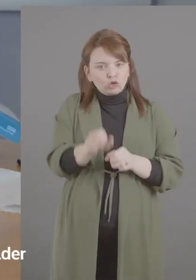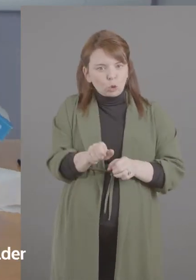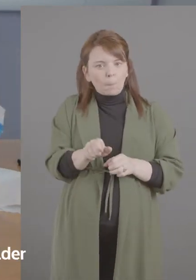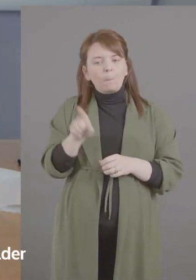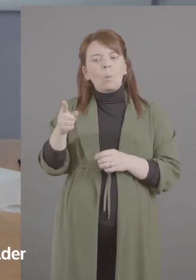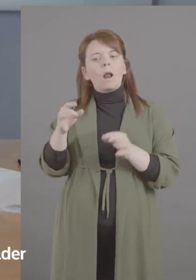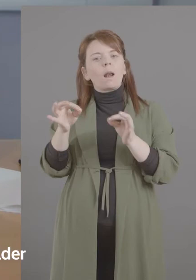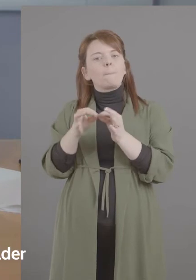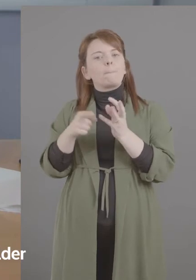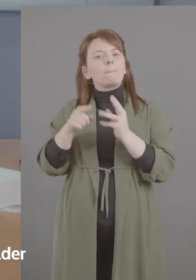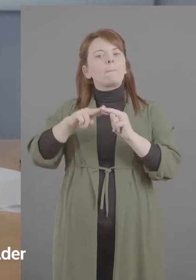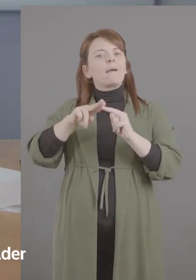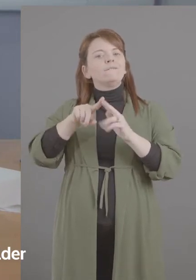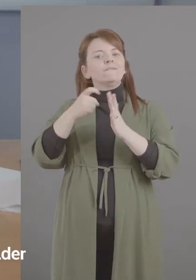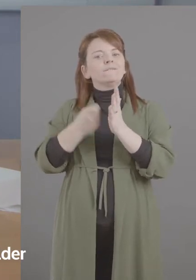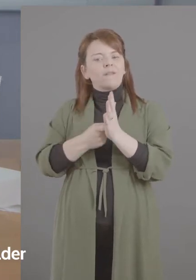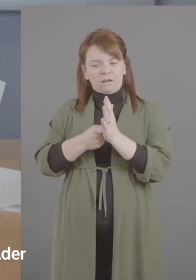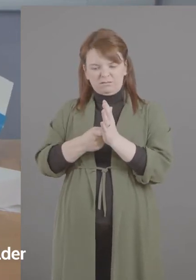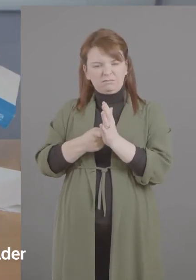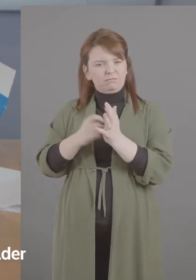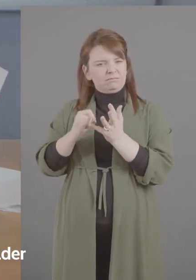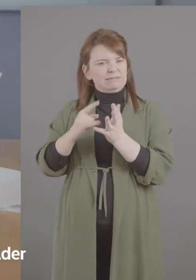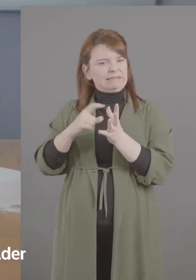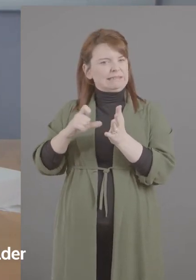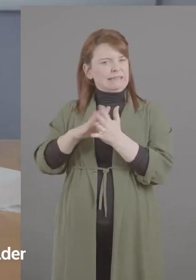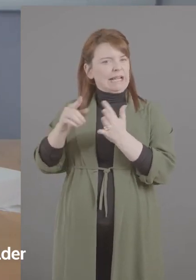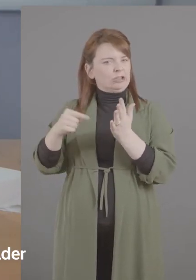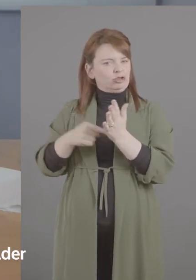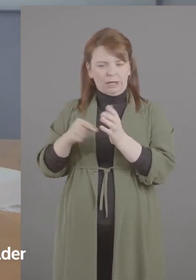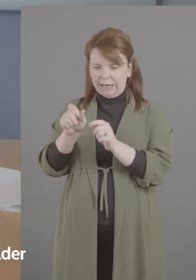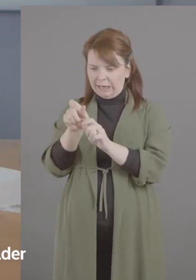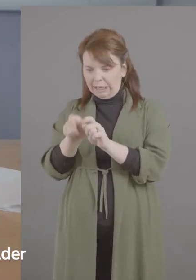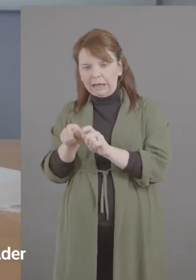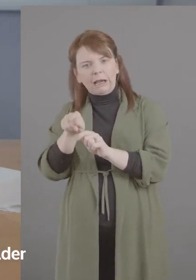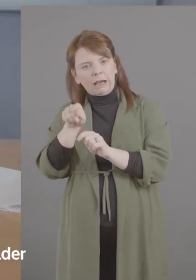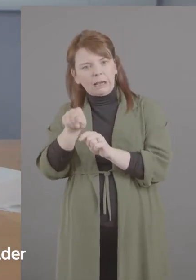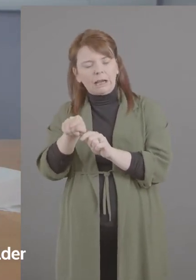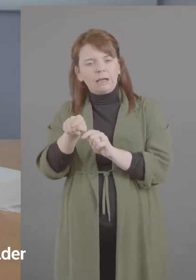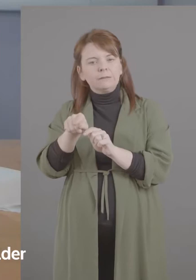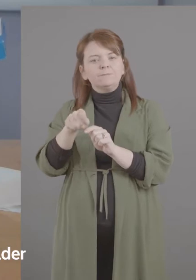one extraction buffer sachet, one waste bag, one swab, and the extraction tube holder.